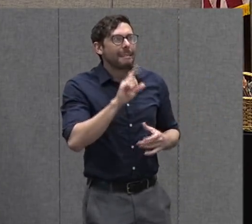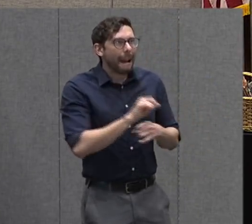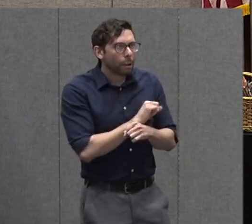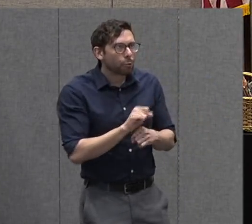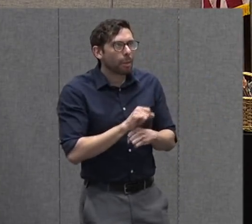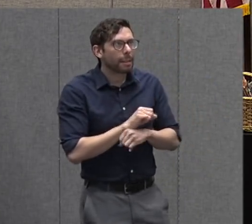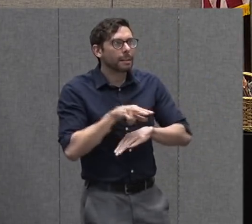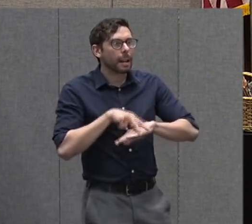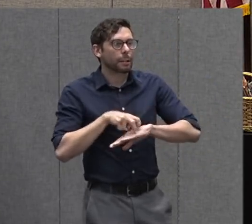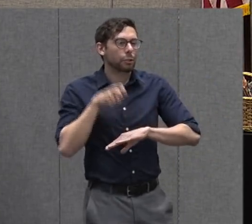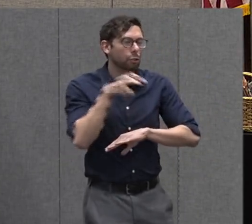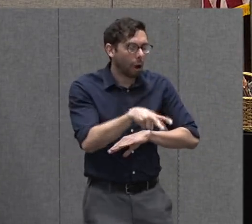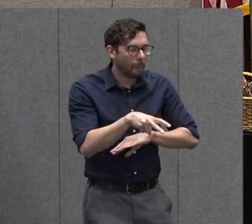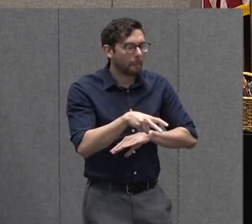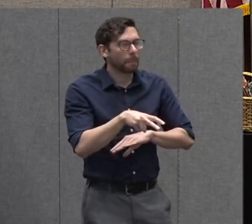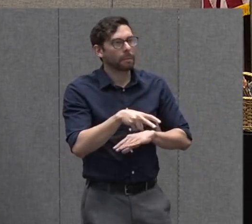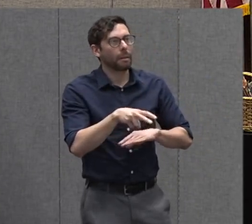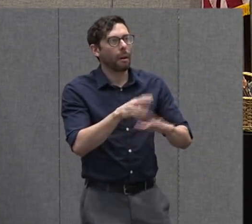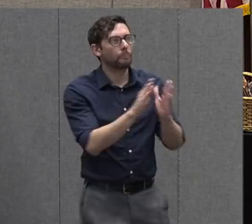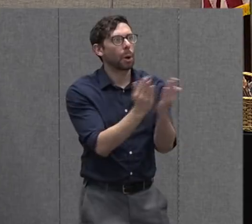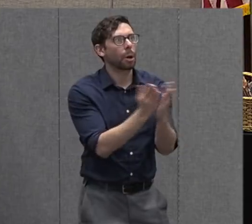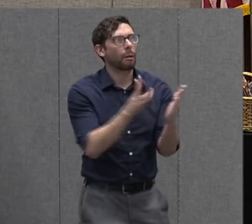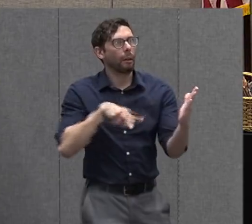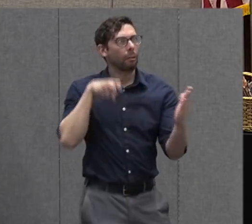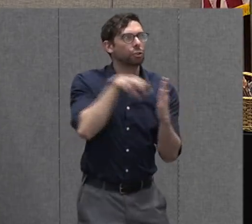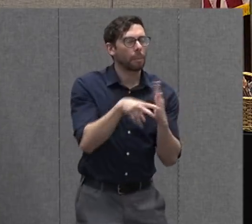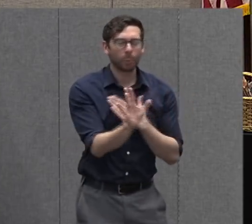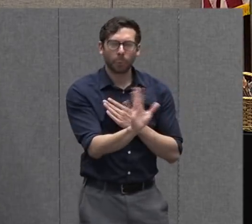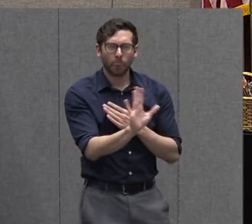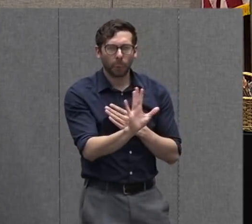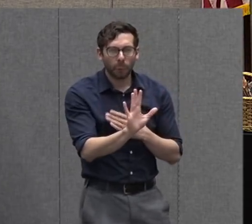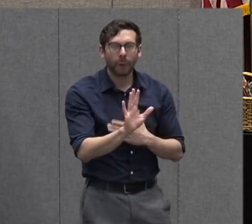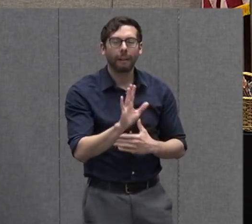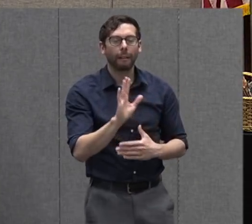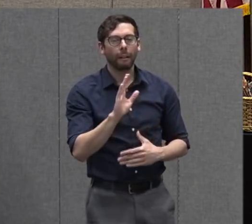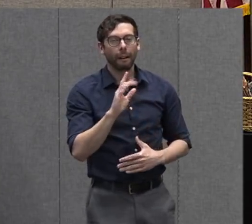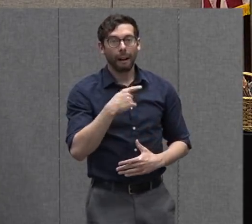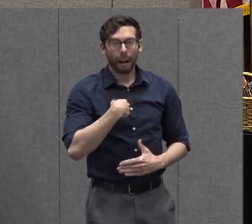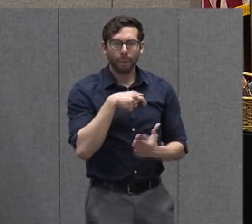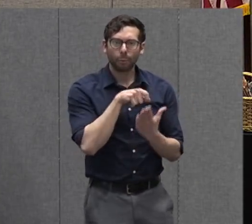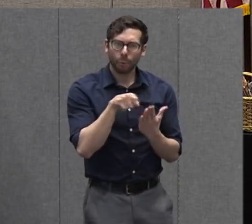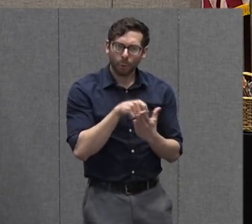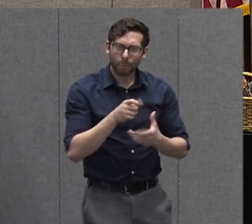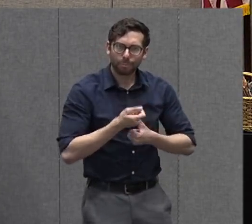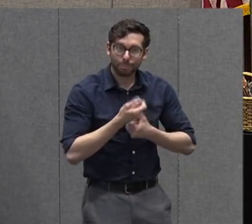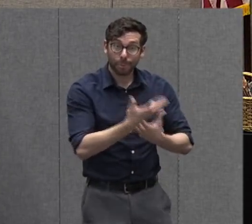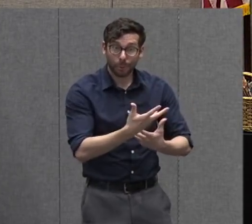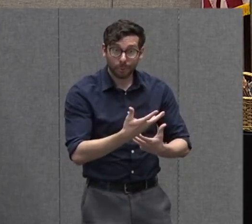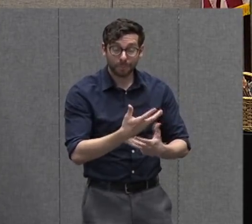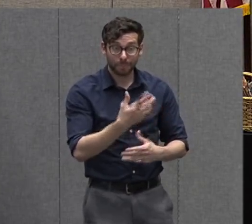[Mr. R] Figuratively. I've jumped into a poem. [Miss Martindale] Right? [Mr. R] And I wrote it. Can I share it with you? [Mr.R] I would love for you to share it.